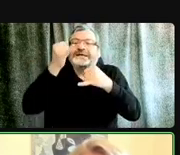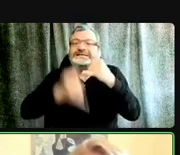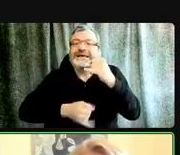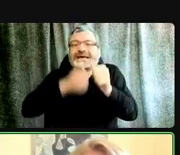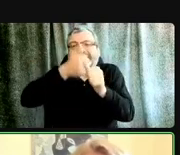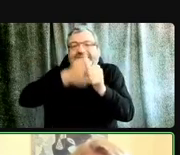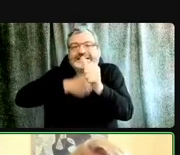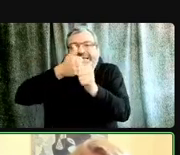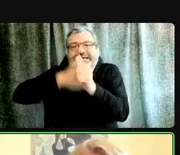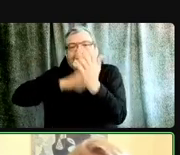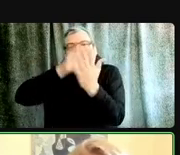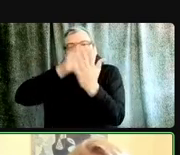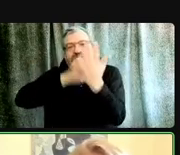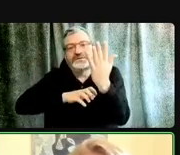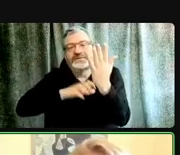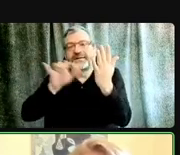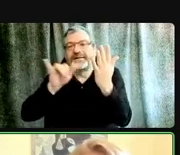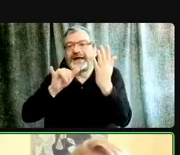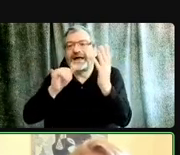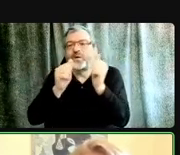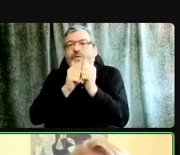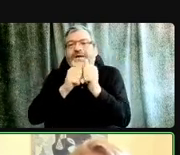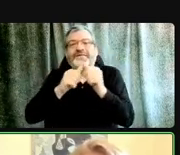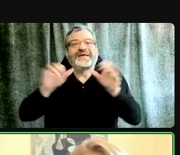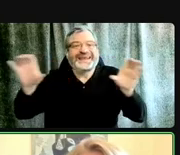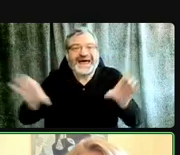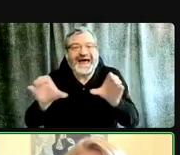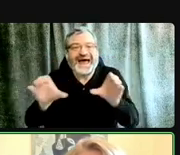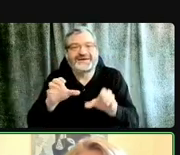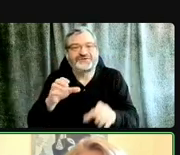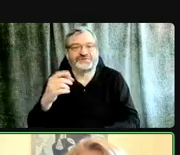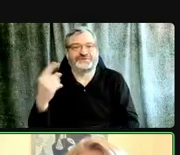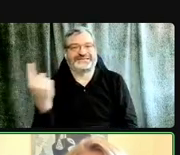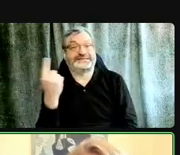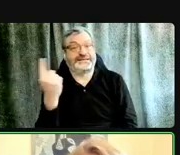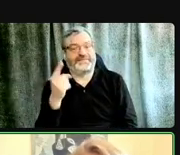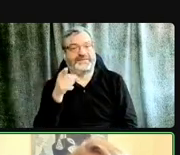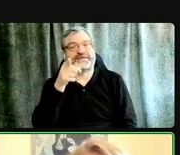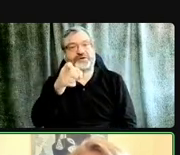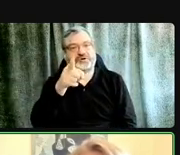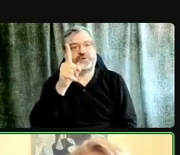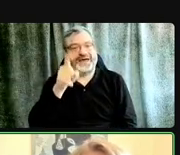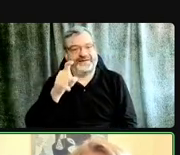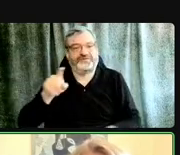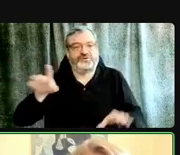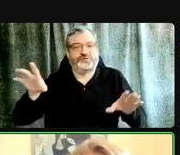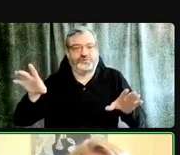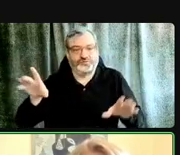of action driven activity that would allow for a little bit more engagement